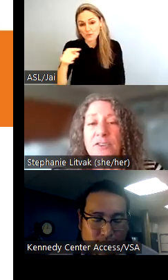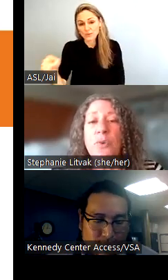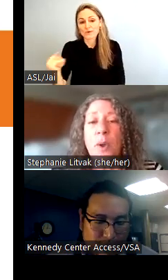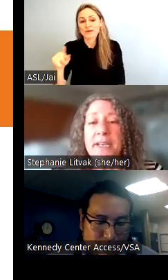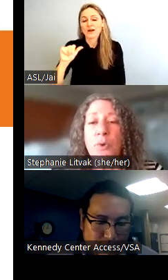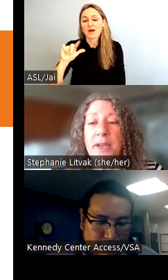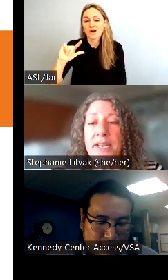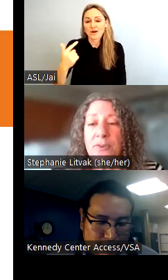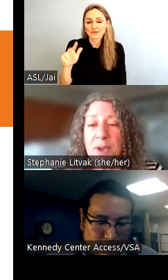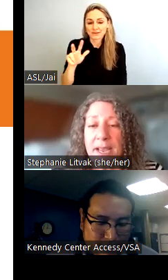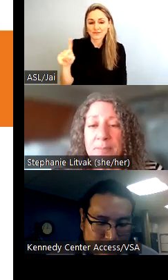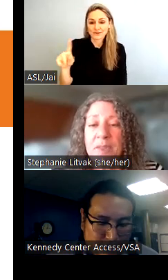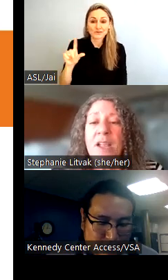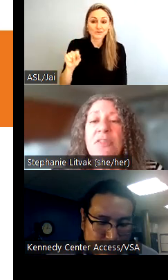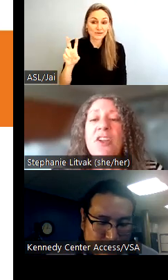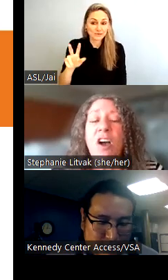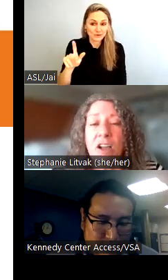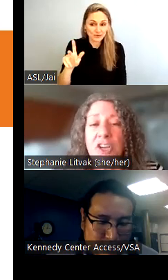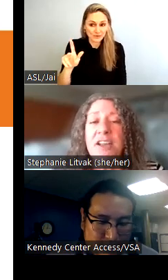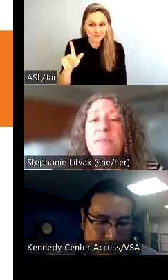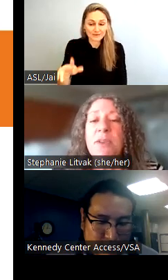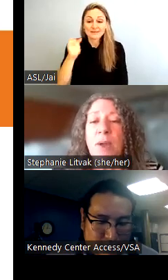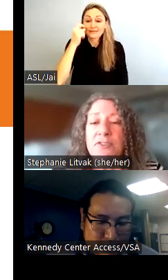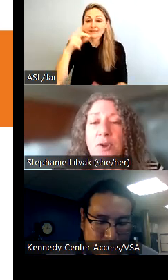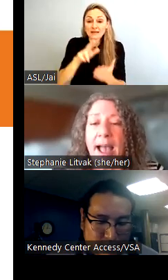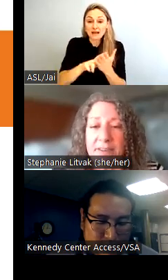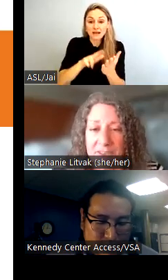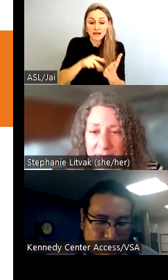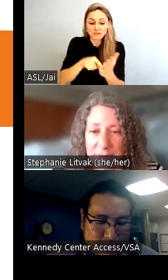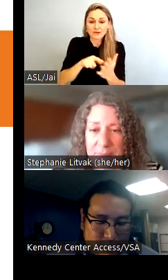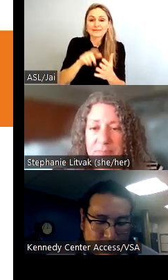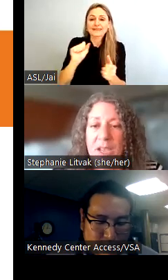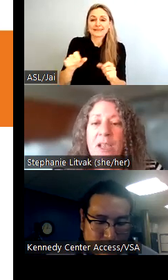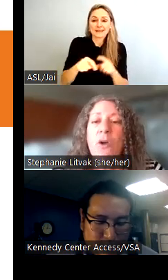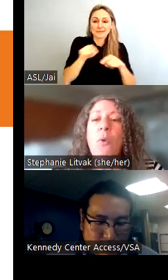31st, 2023. The contract can be retroactive.